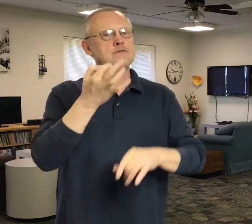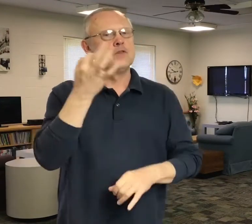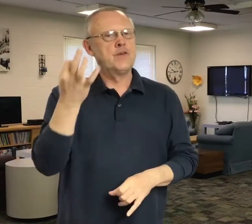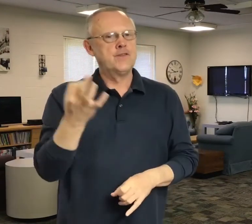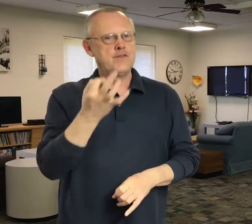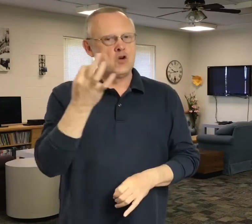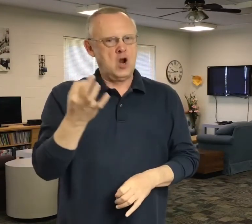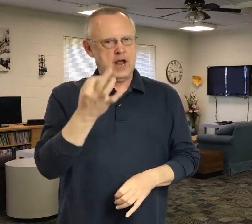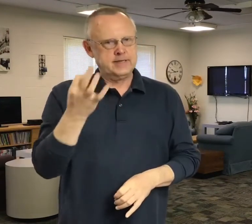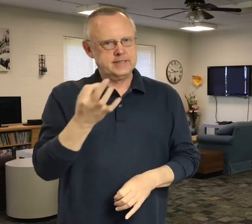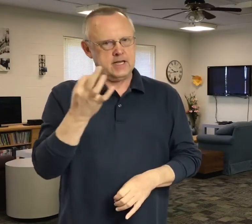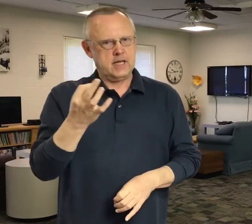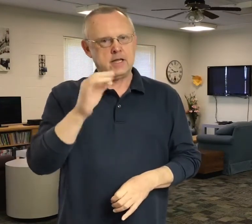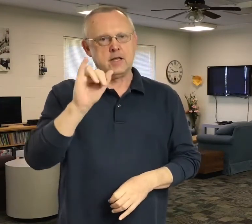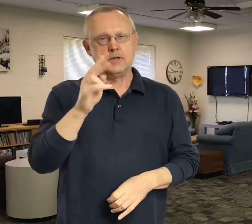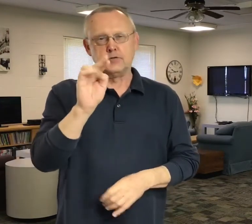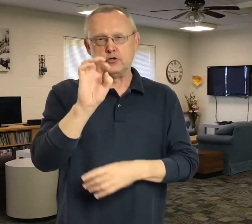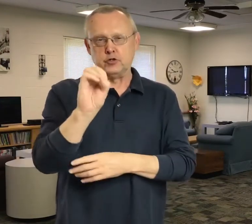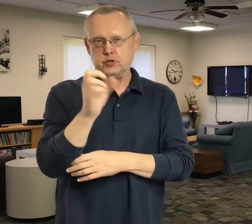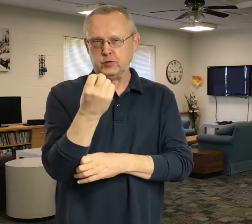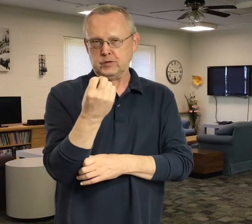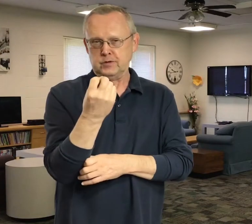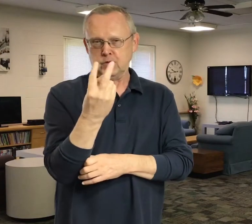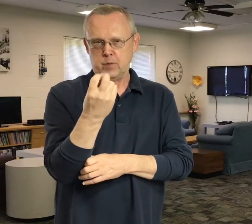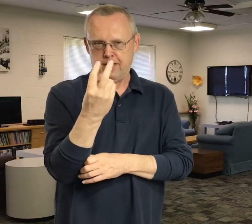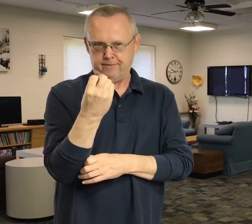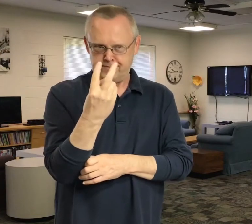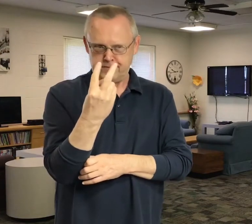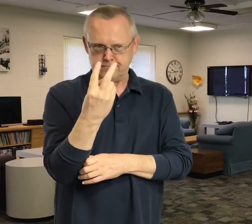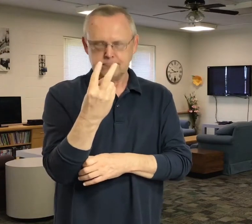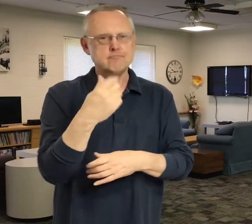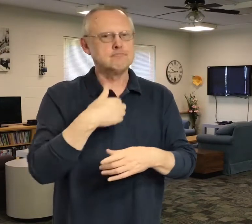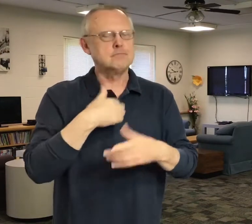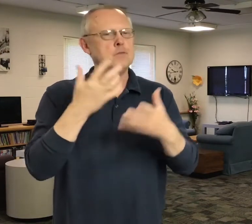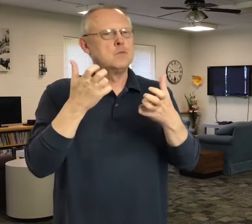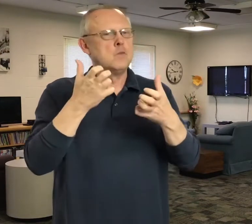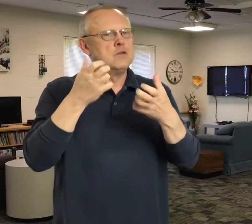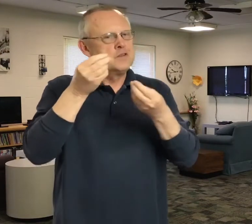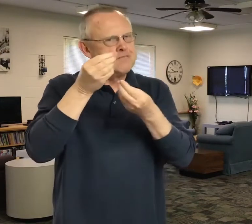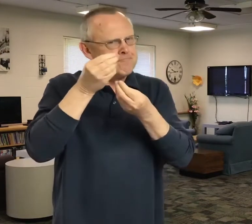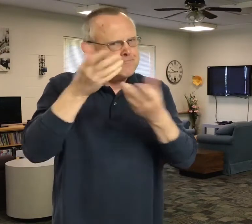Today's Vlog is coming to you Friday, June 12th.